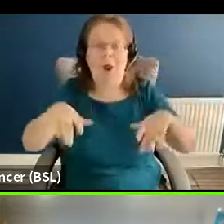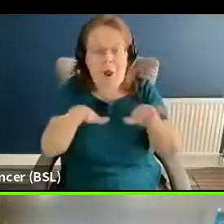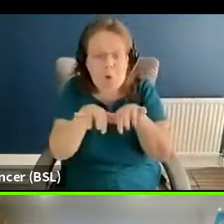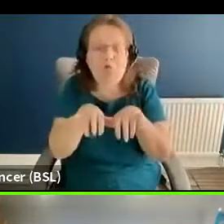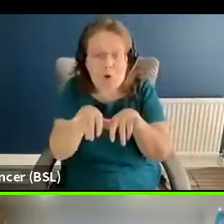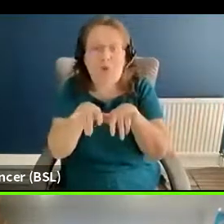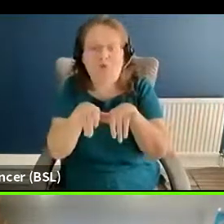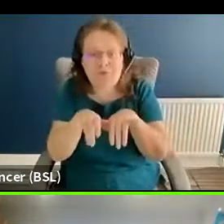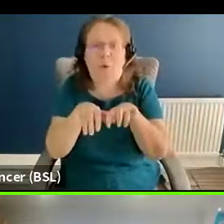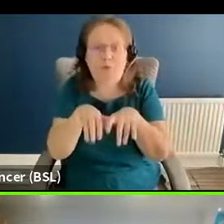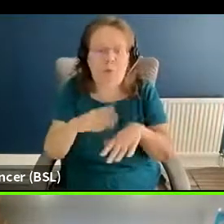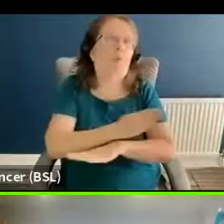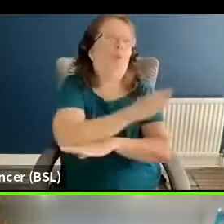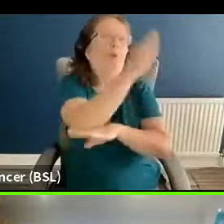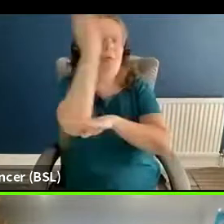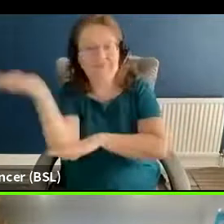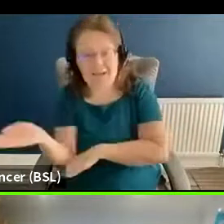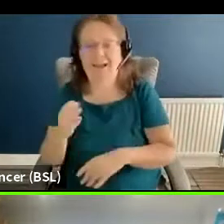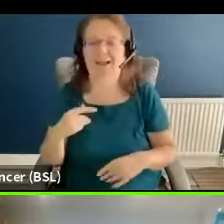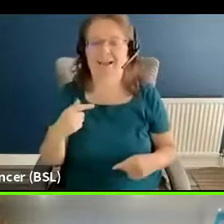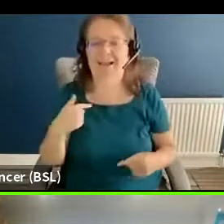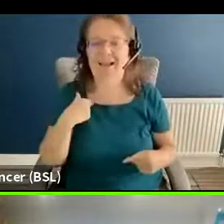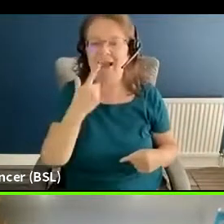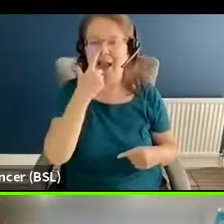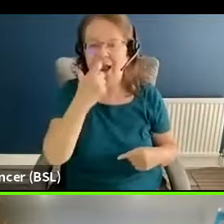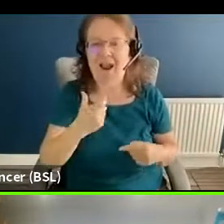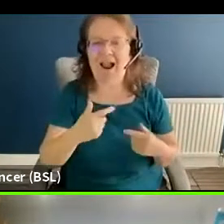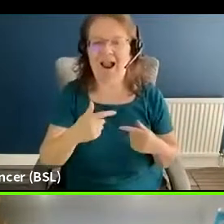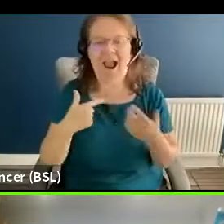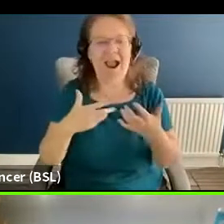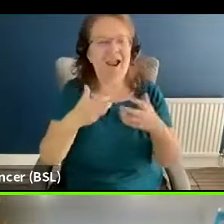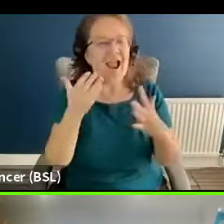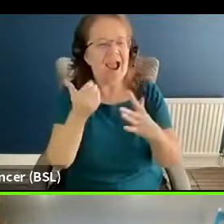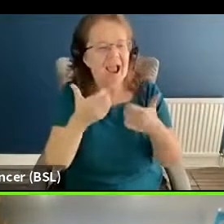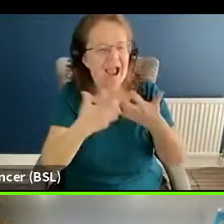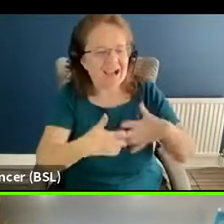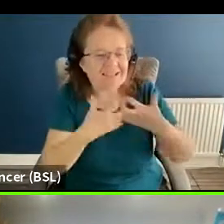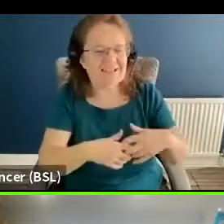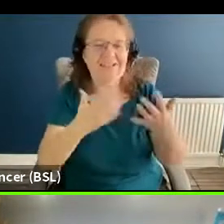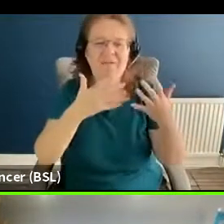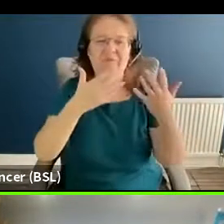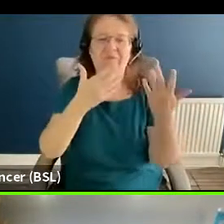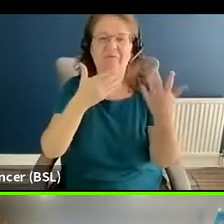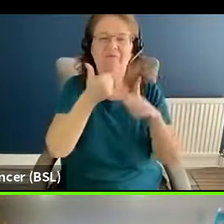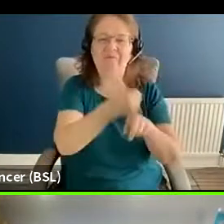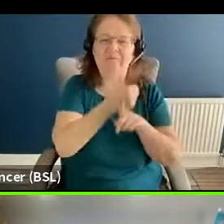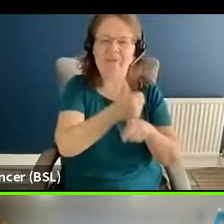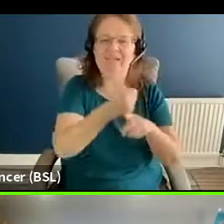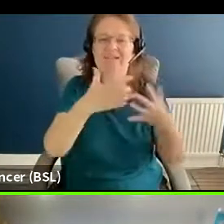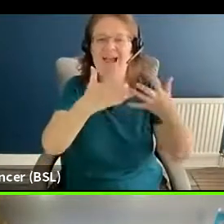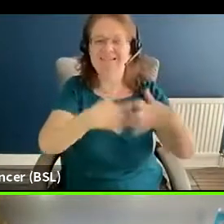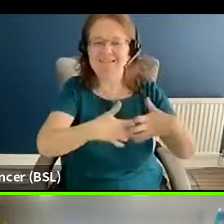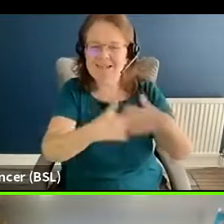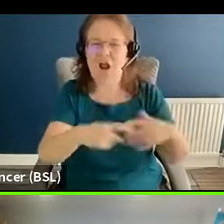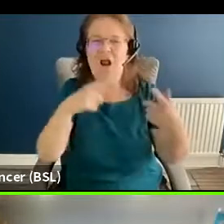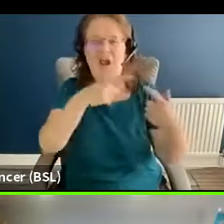things, or doing WCAG audits, assistive technology testing, user testing with disabled people